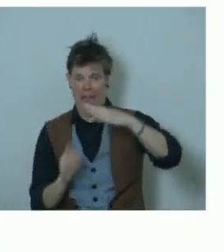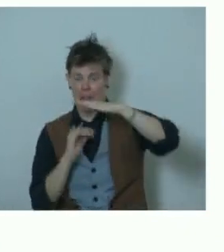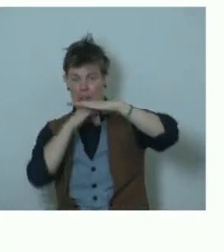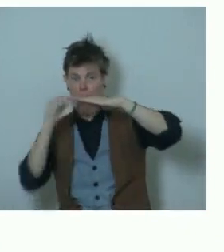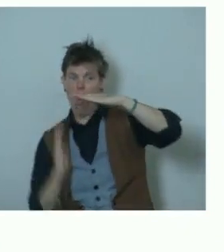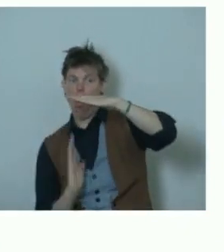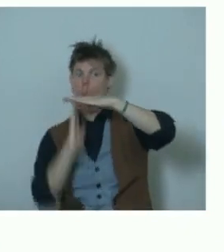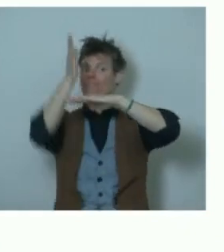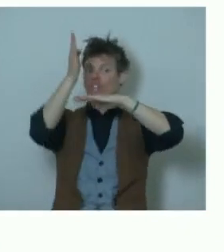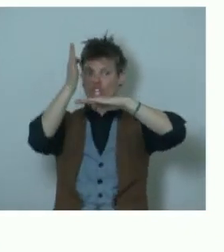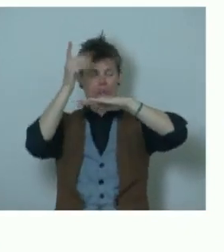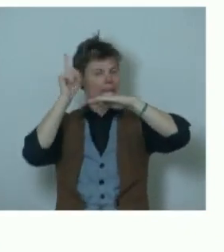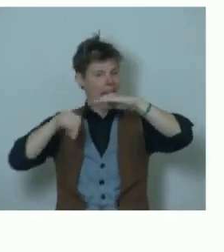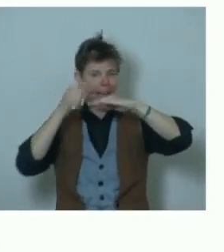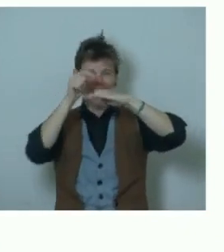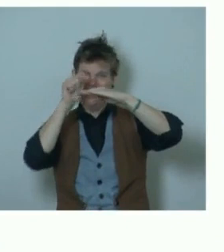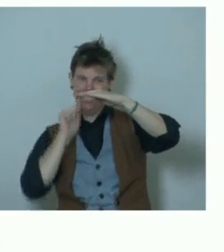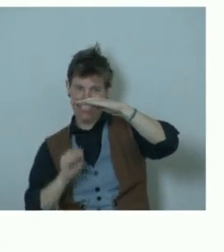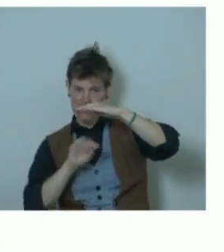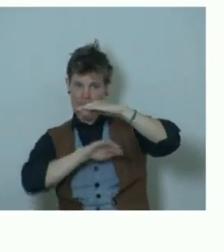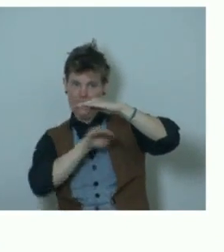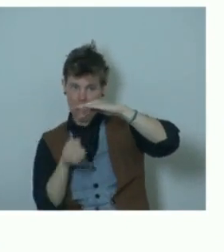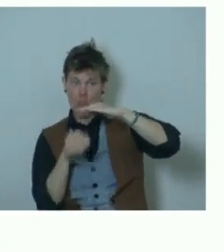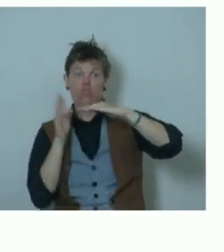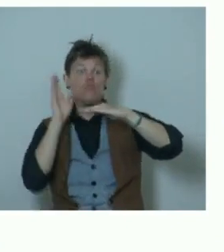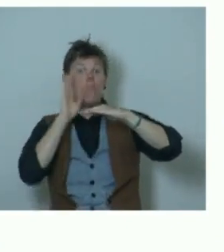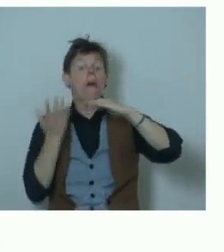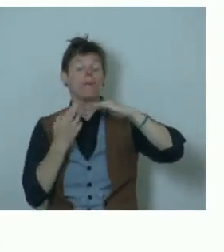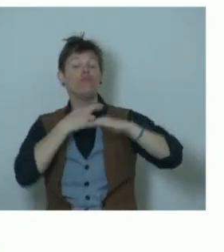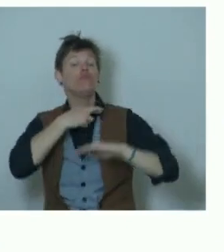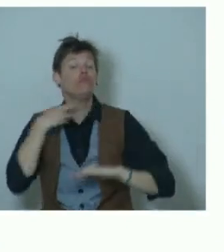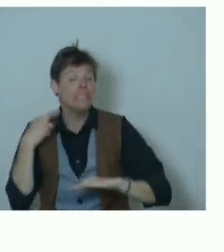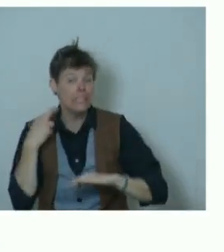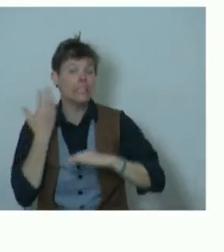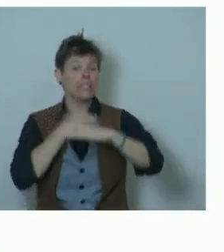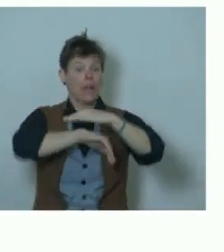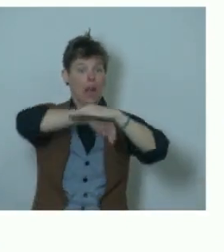THE NEED FOR VENTILATORS, GIVEN THIS CURVE, LOOKS LIKE YOU WILL NOT BE EXCEEDED.